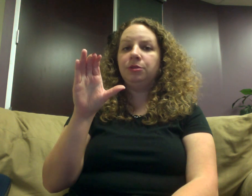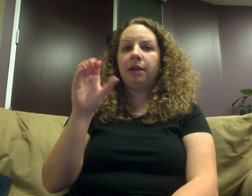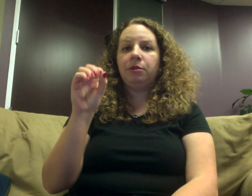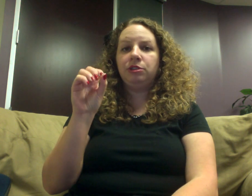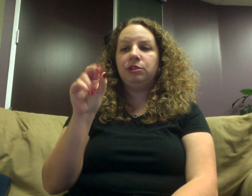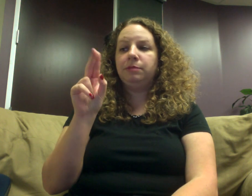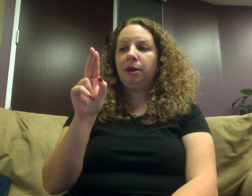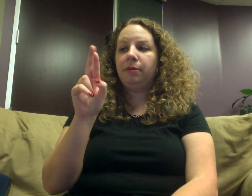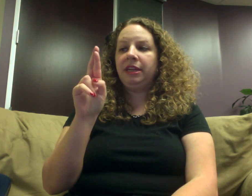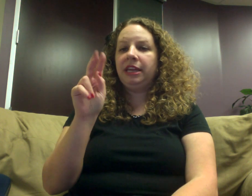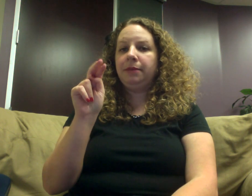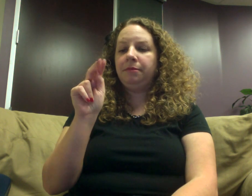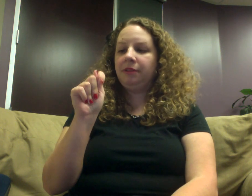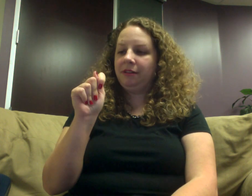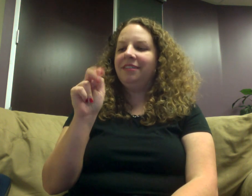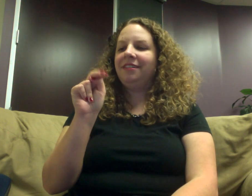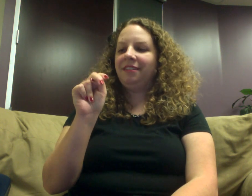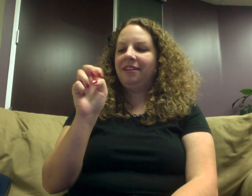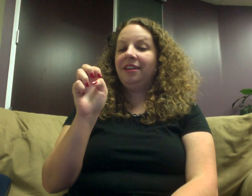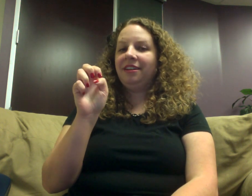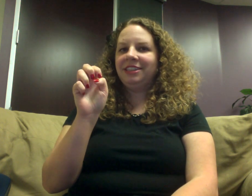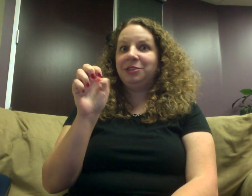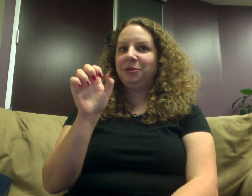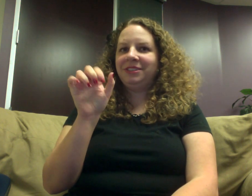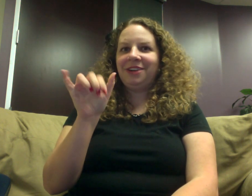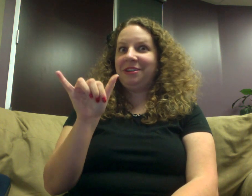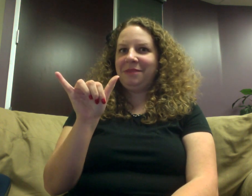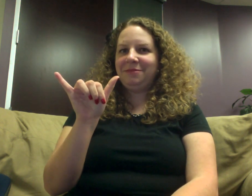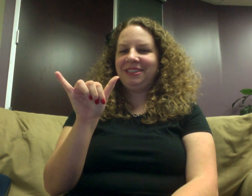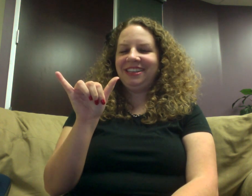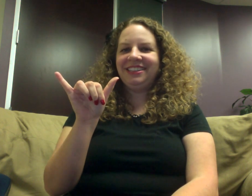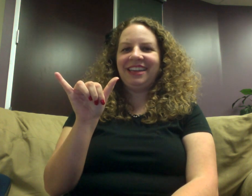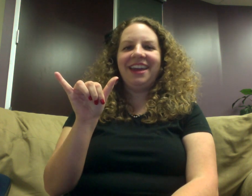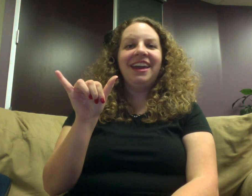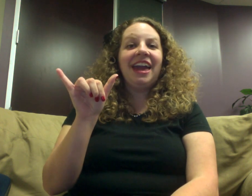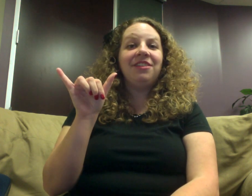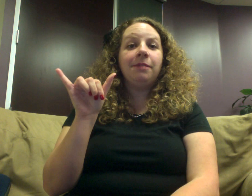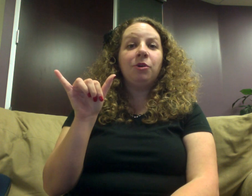it I'm going to spell my name, as I slow it down I make mistakes, okay, and then I'm going